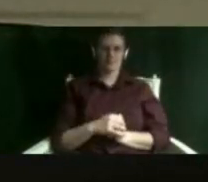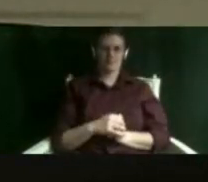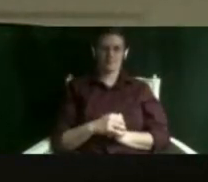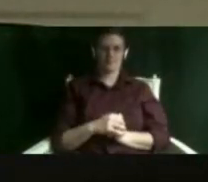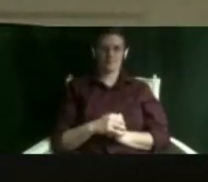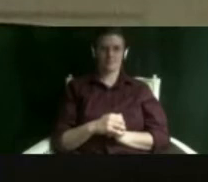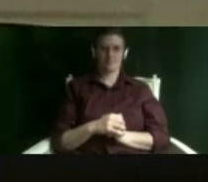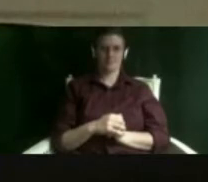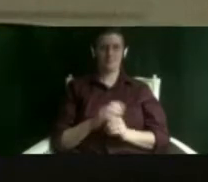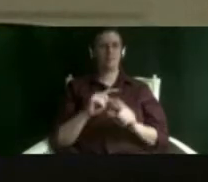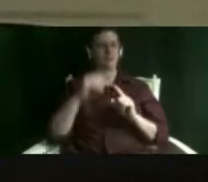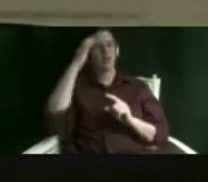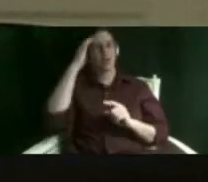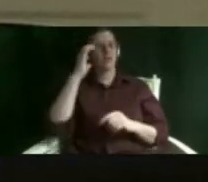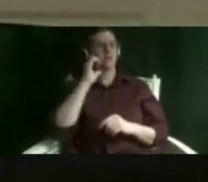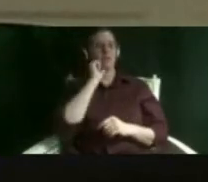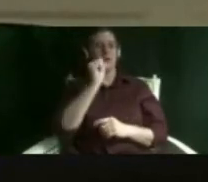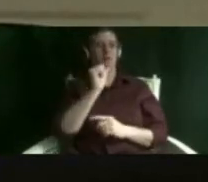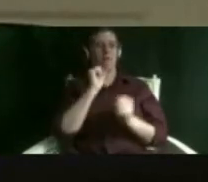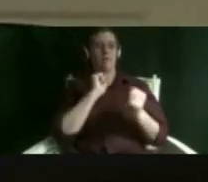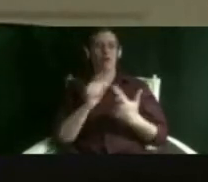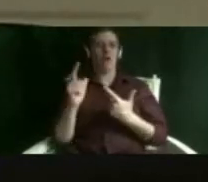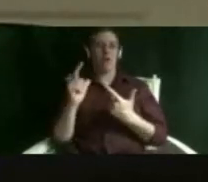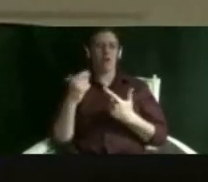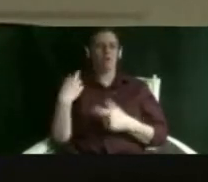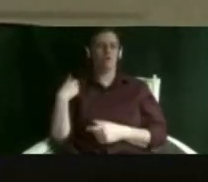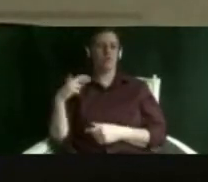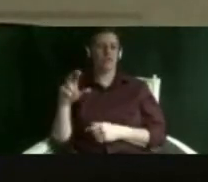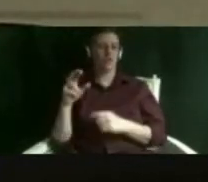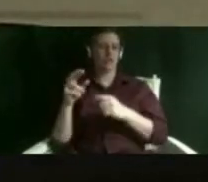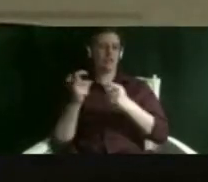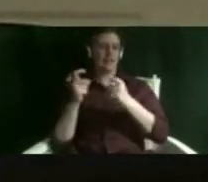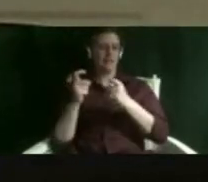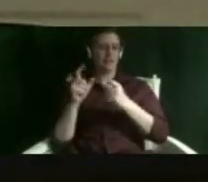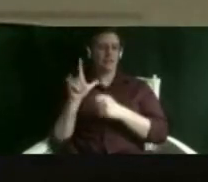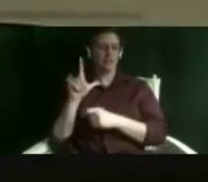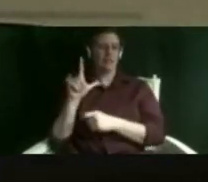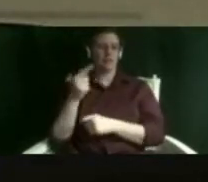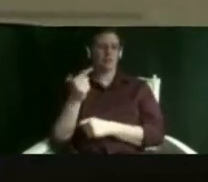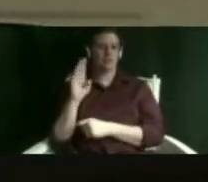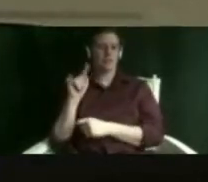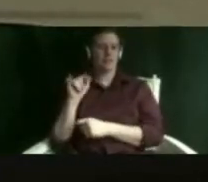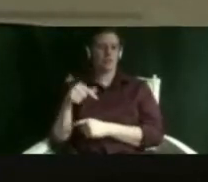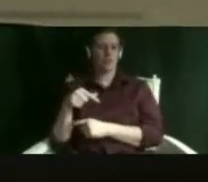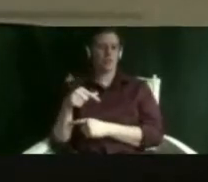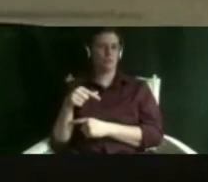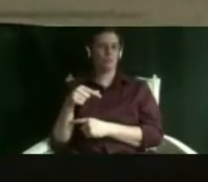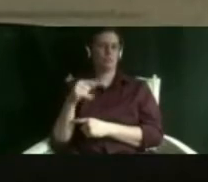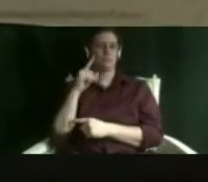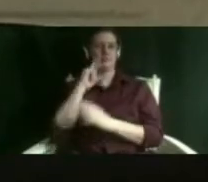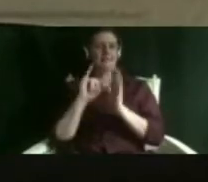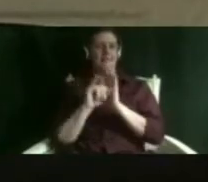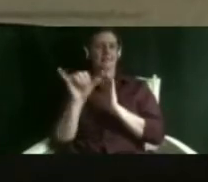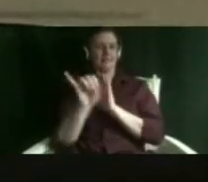not every single religion handles lgbtq identity in the same way uh but there are parts of every